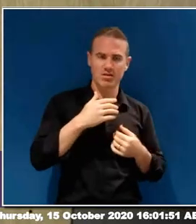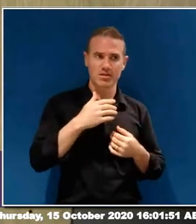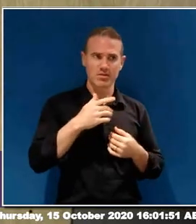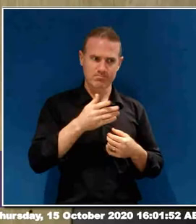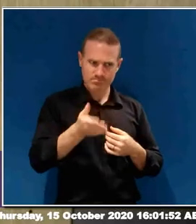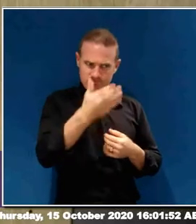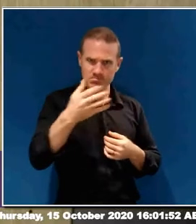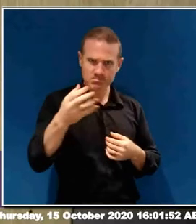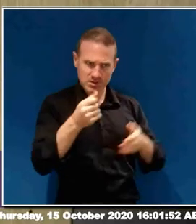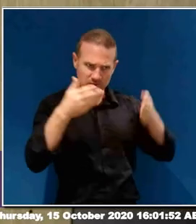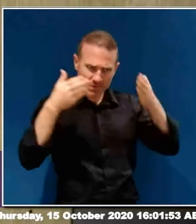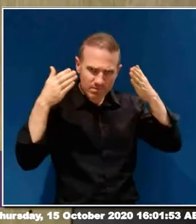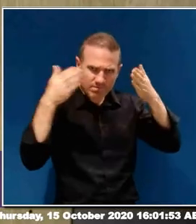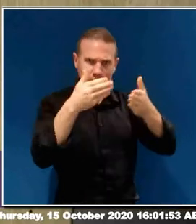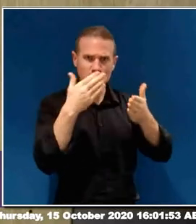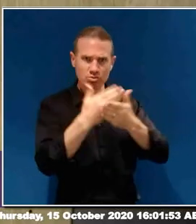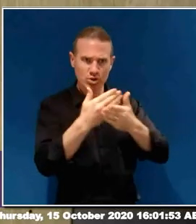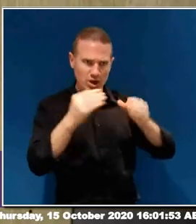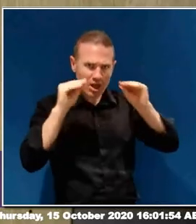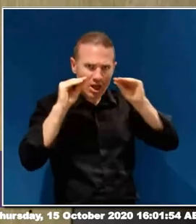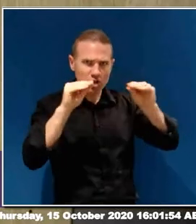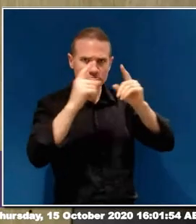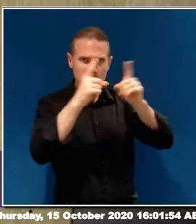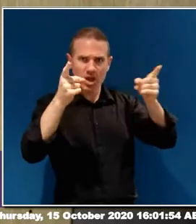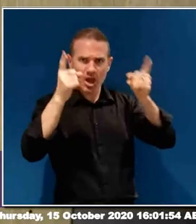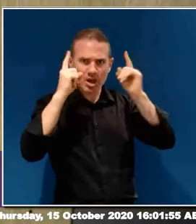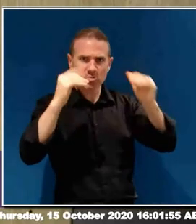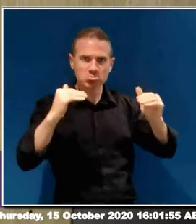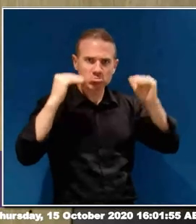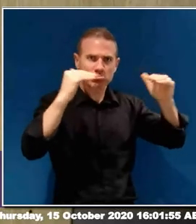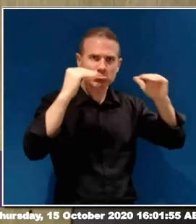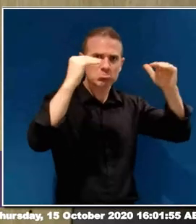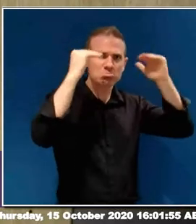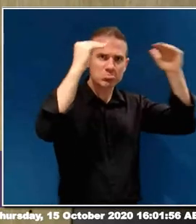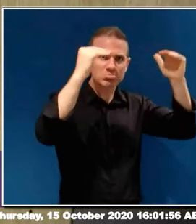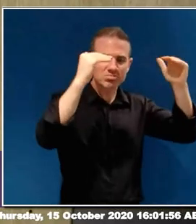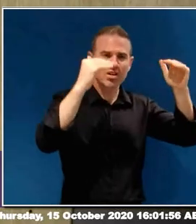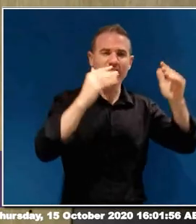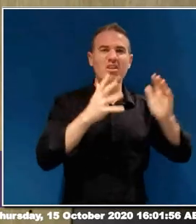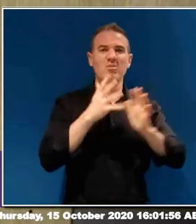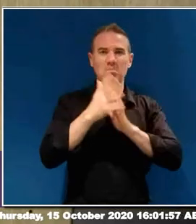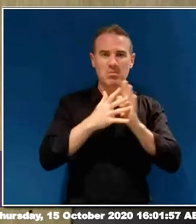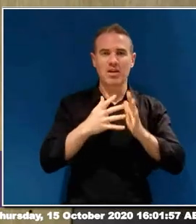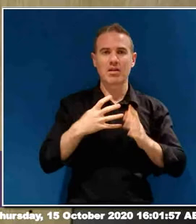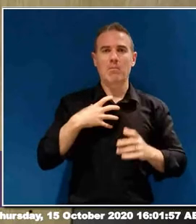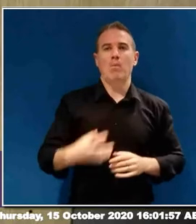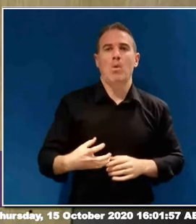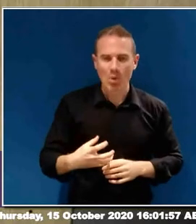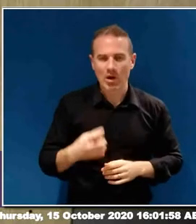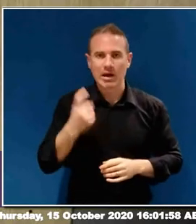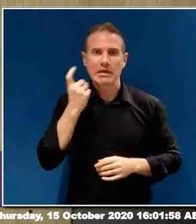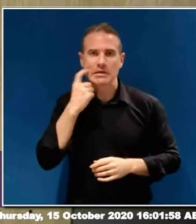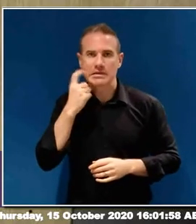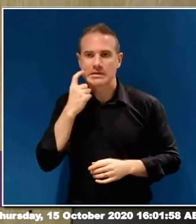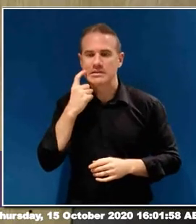use of exclusionary discipline. As well, things like exemptions and making sure kids don't